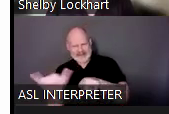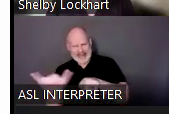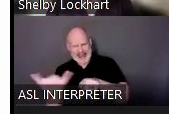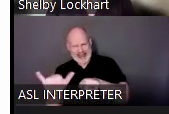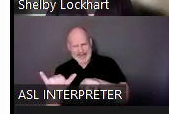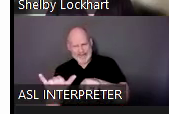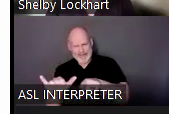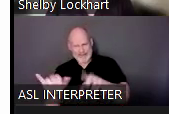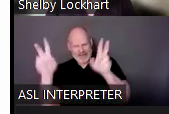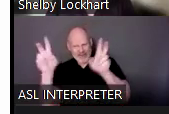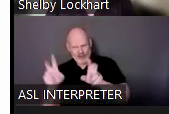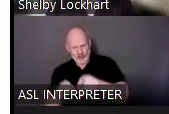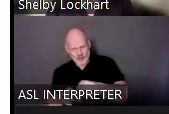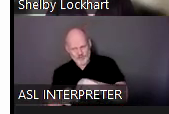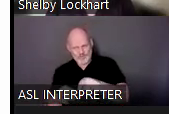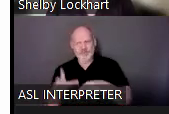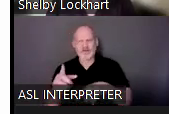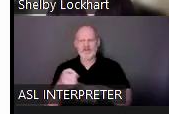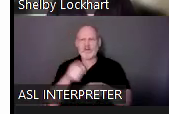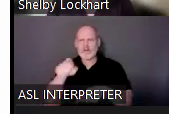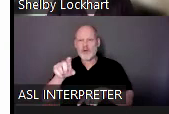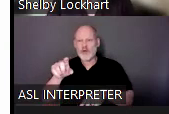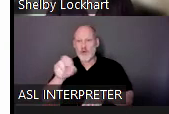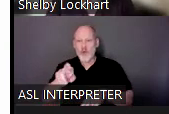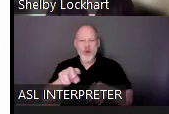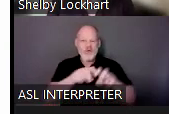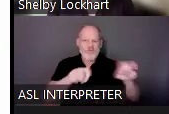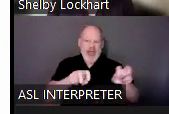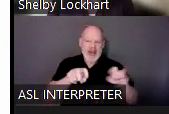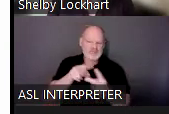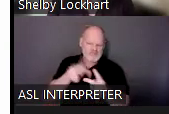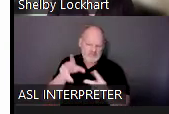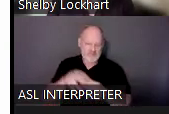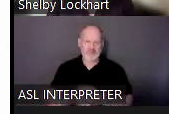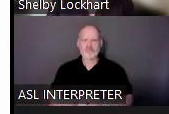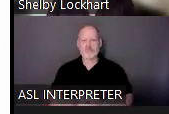I also think the panelists can address this. Okay a concern that parents are